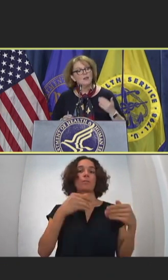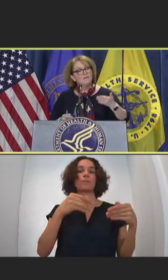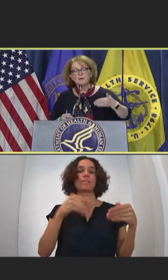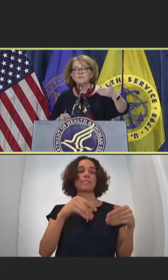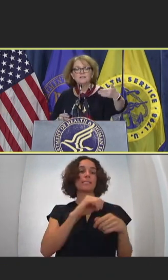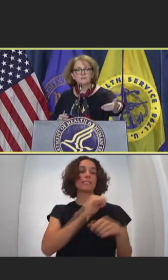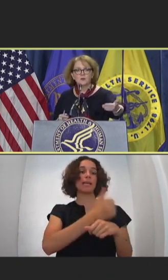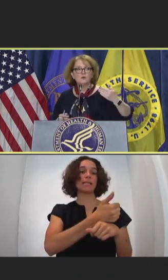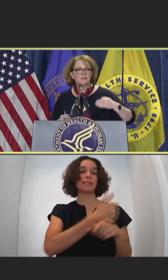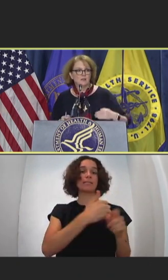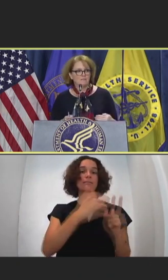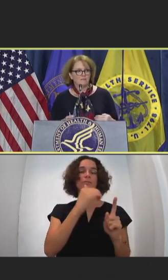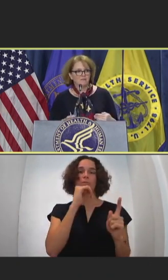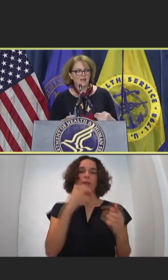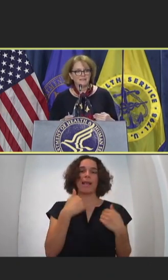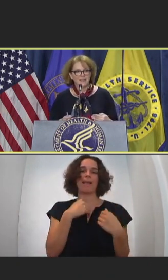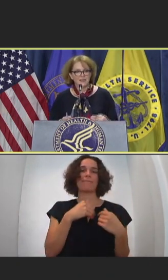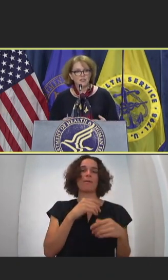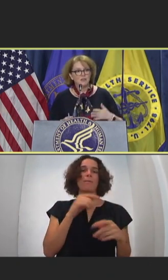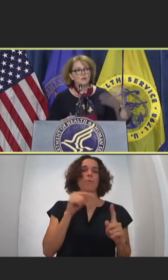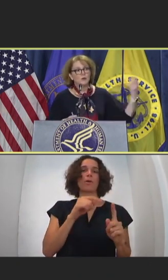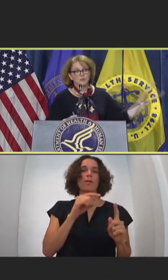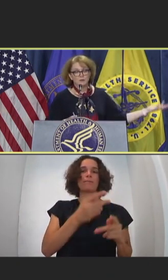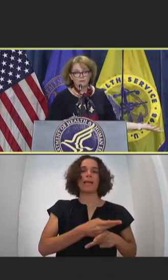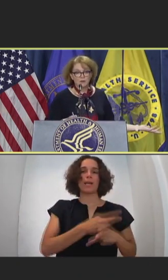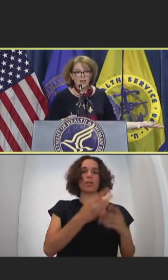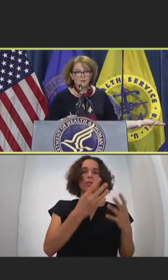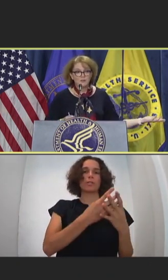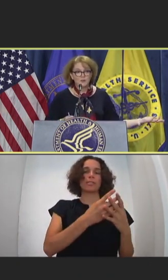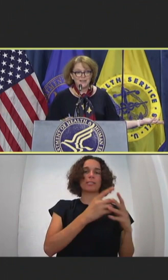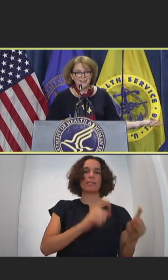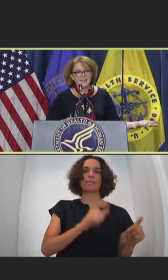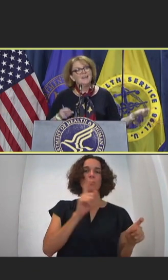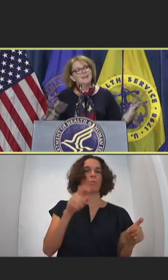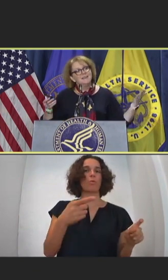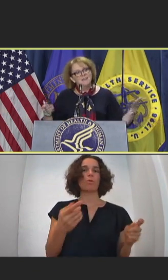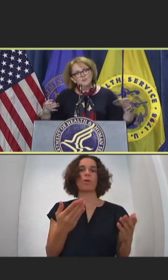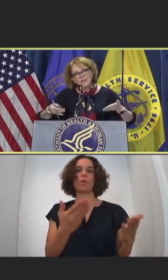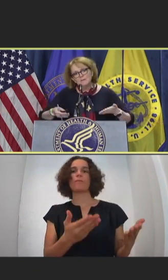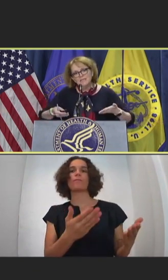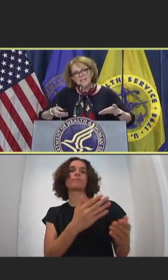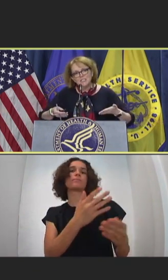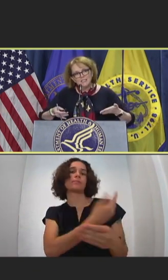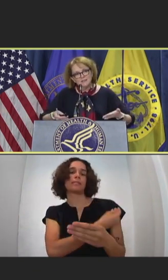Pharmacies are only offering vaccination or going to refer out to screening. These recommendations